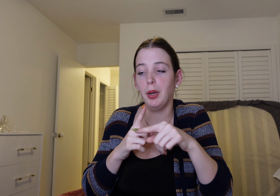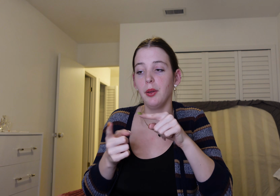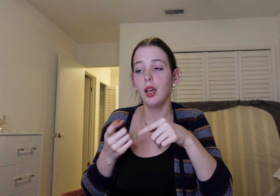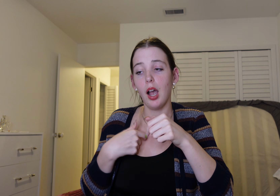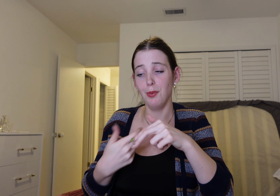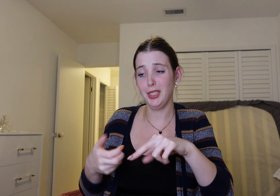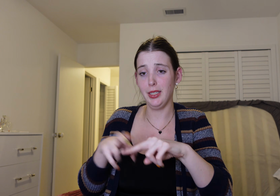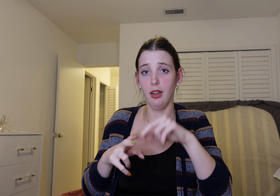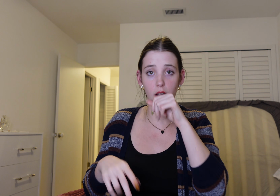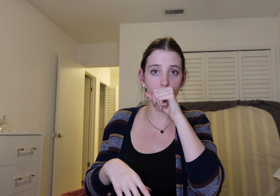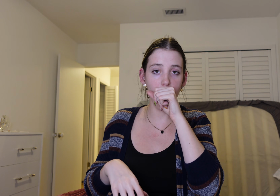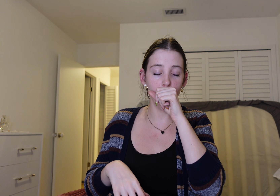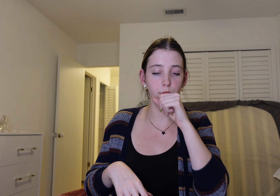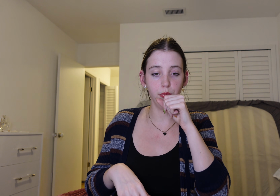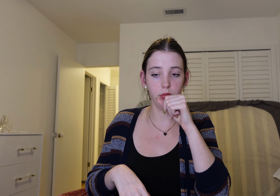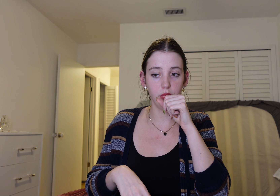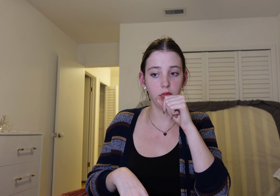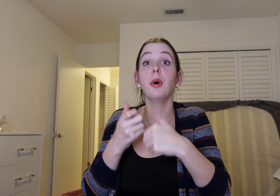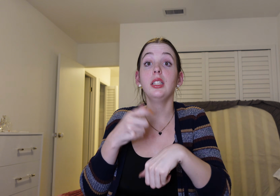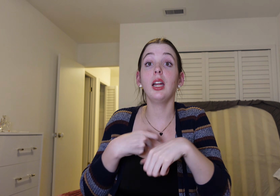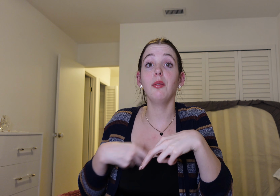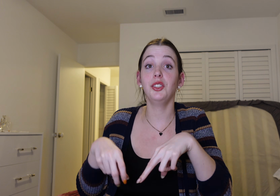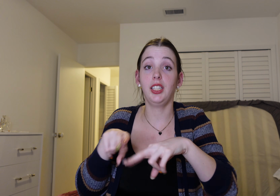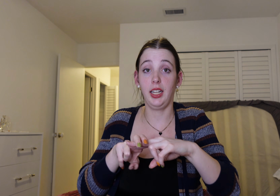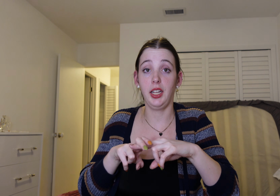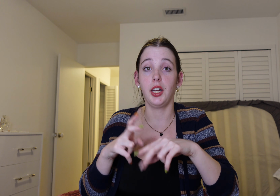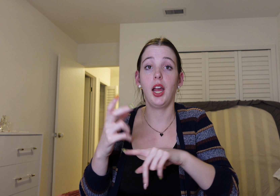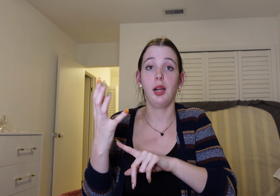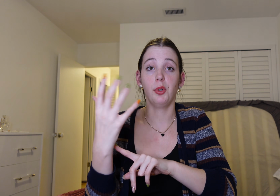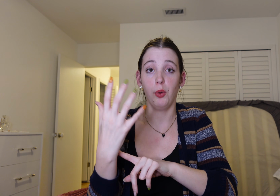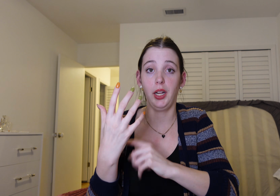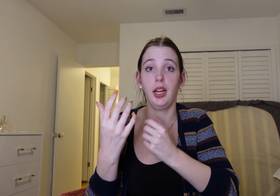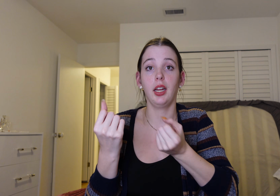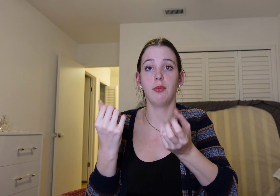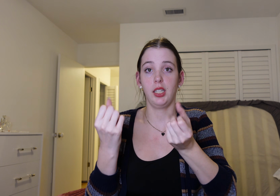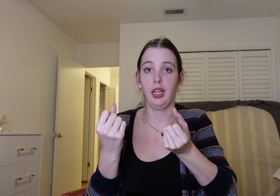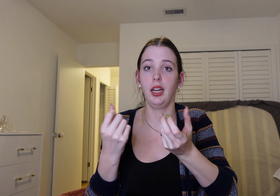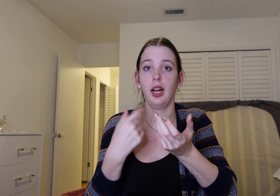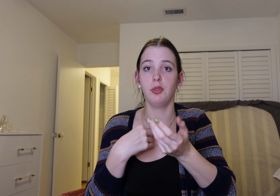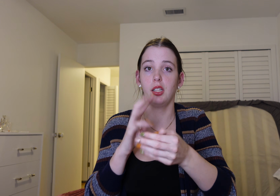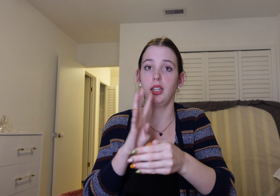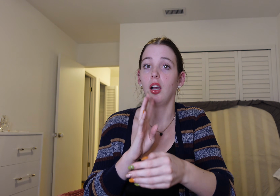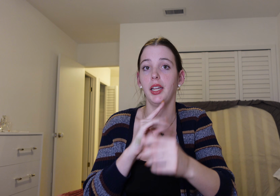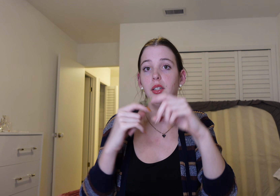but I'm just, most of the time I'm just sitting here and I'm recording and I'm signing and I'm just like talking